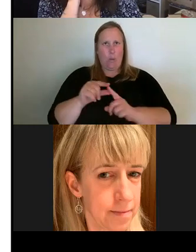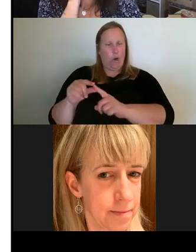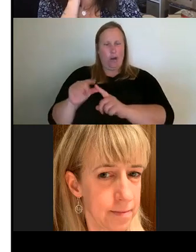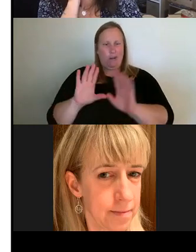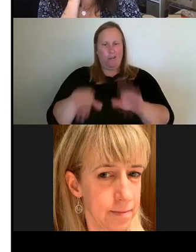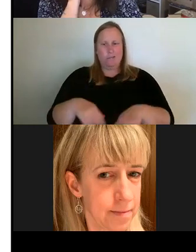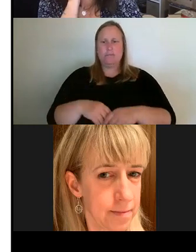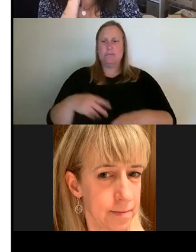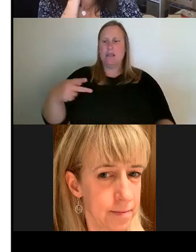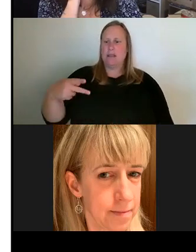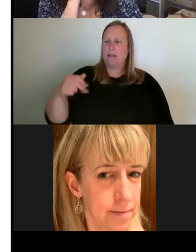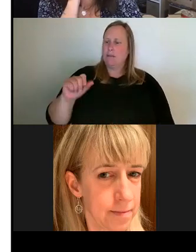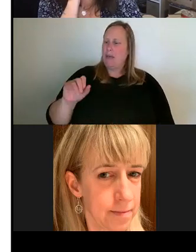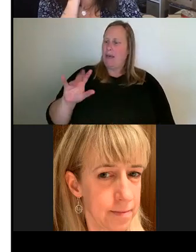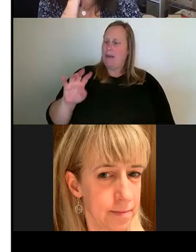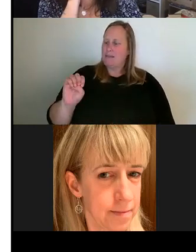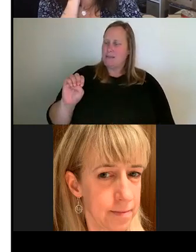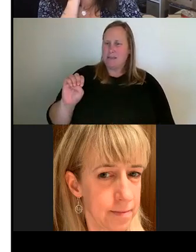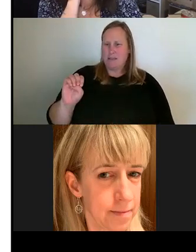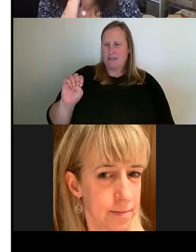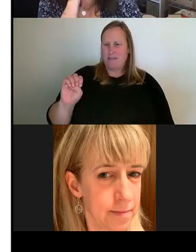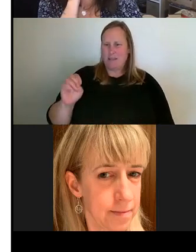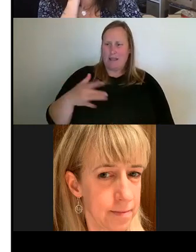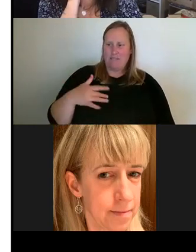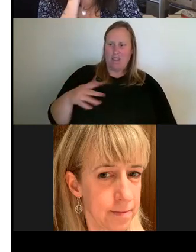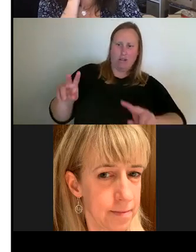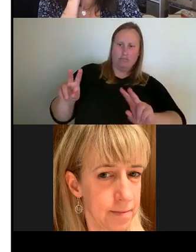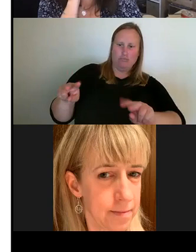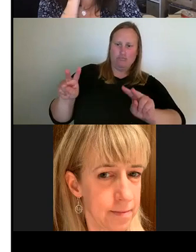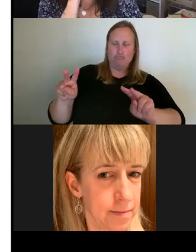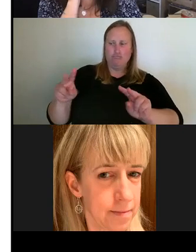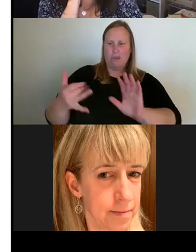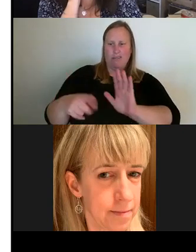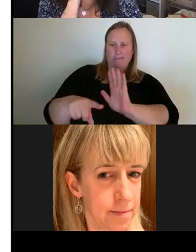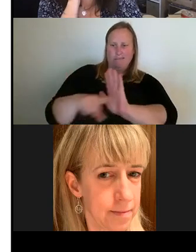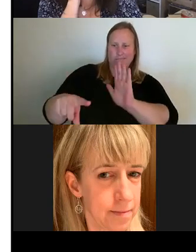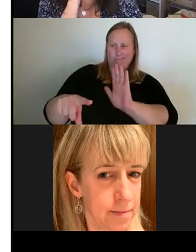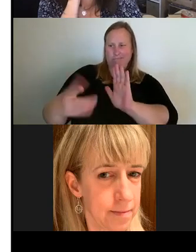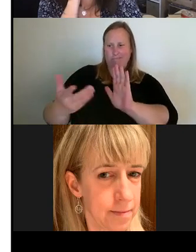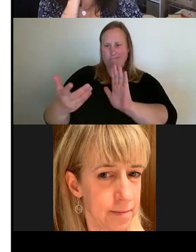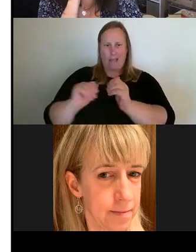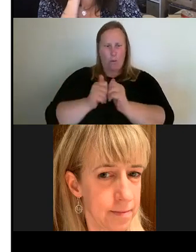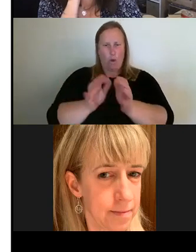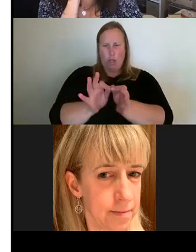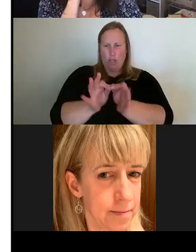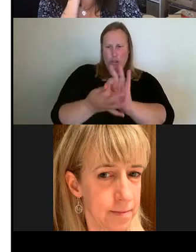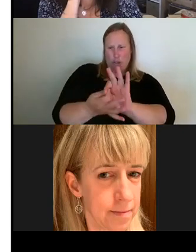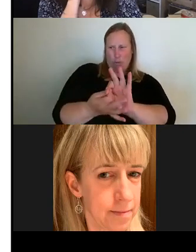Passive can have a judgment component to how we are interpreting how that person might